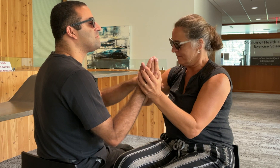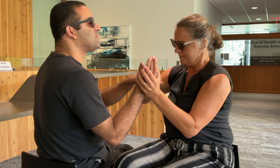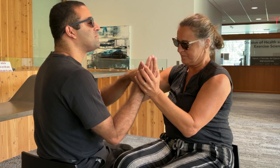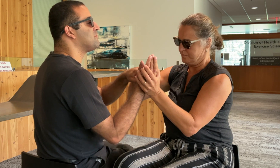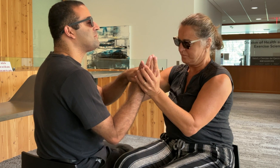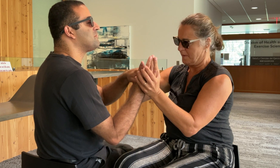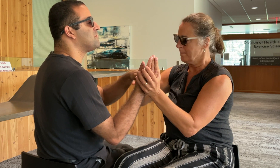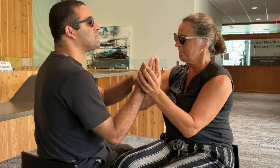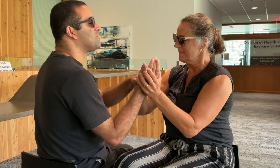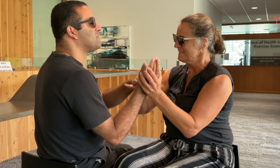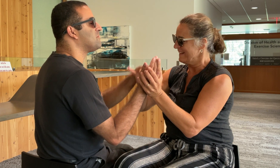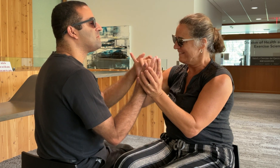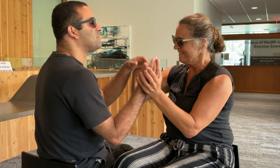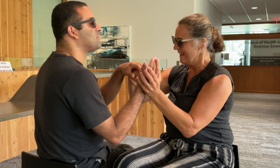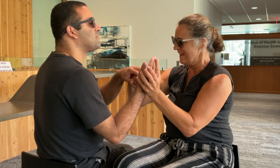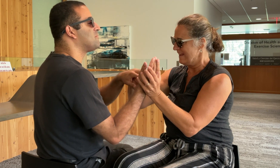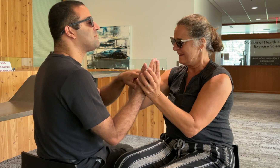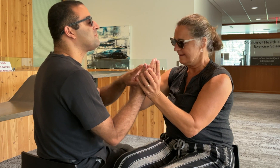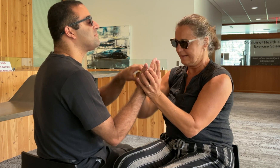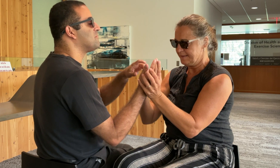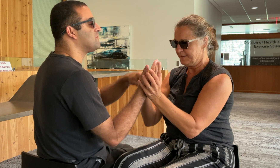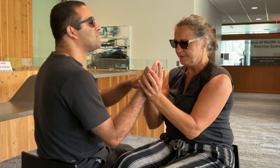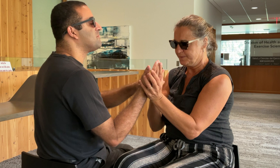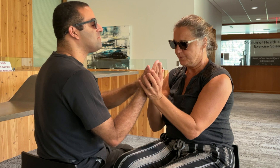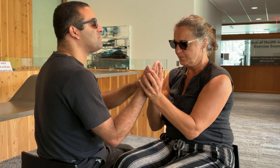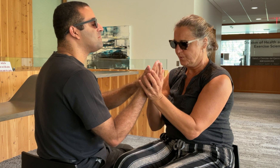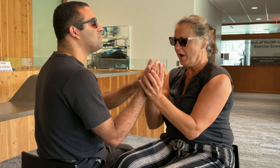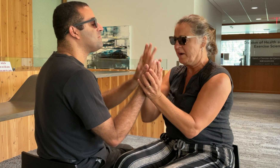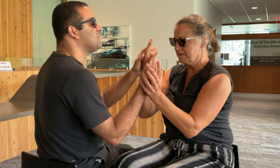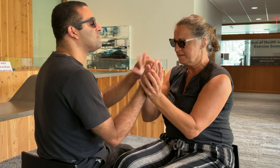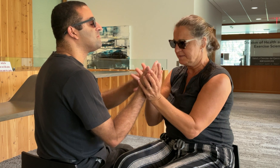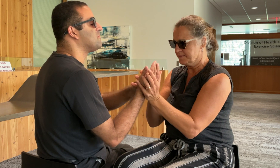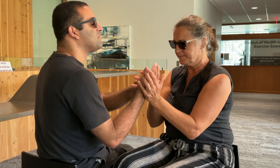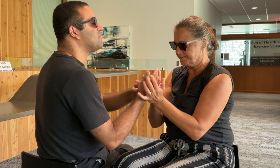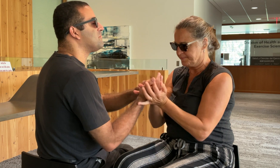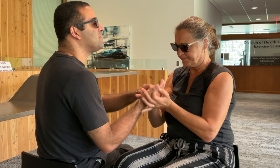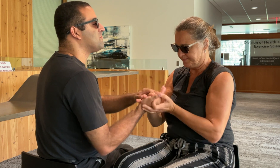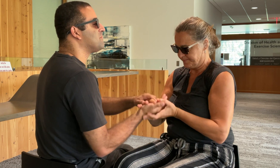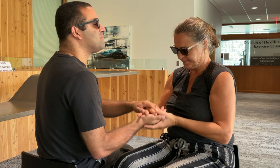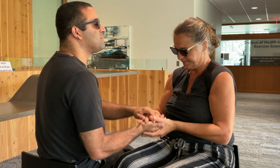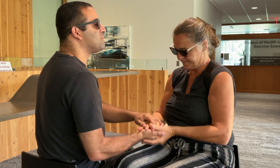I then returned to a zoomed out description by using H1 and H3 to walk along the H2 forearm